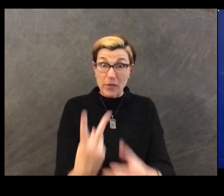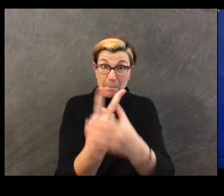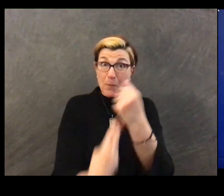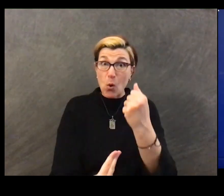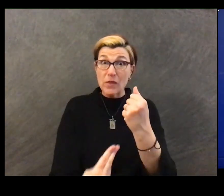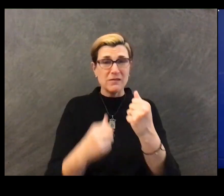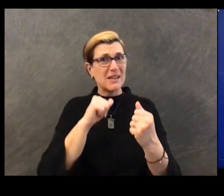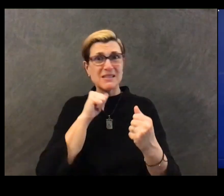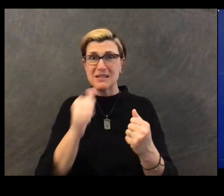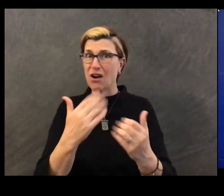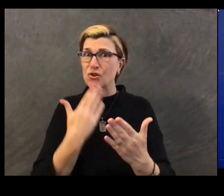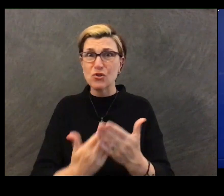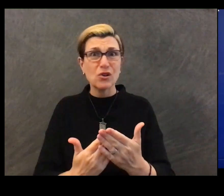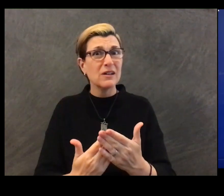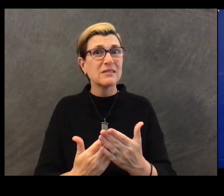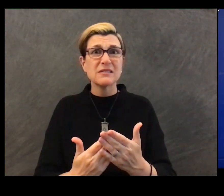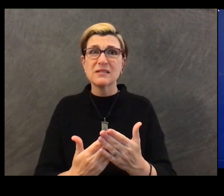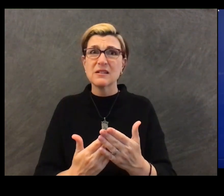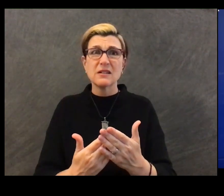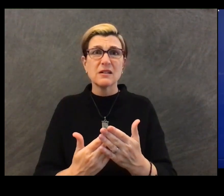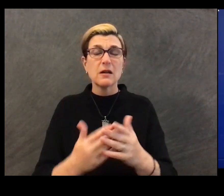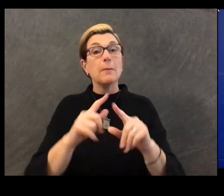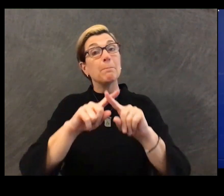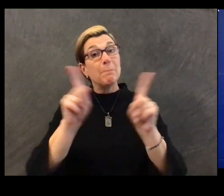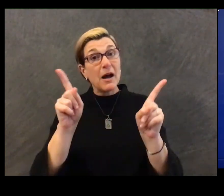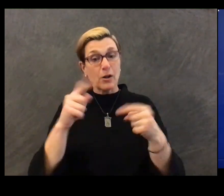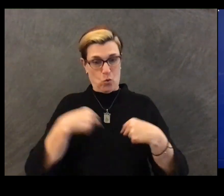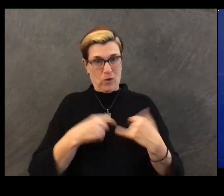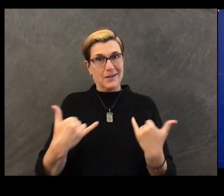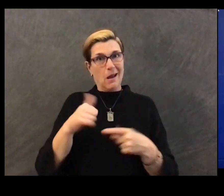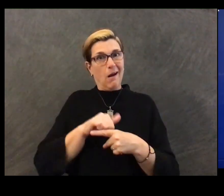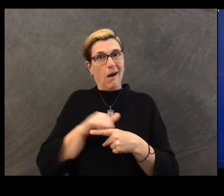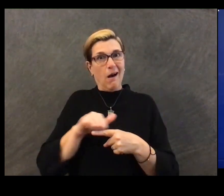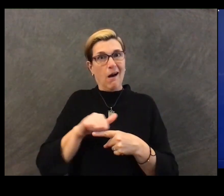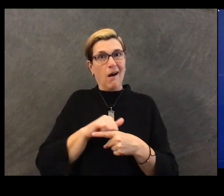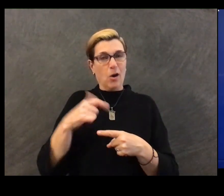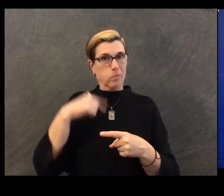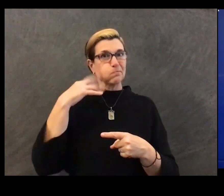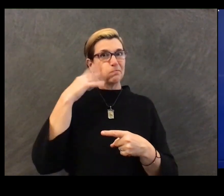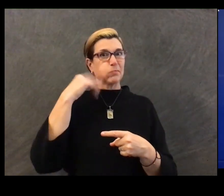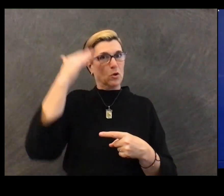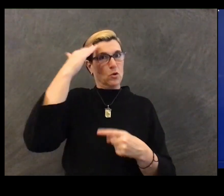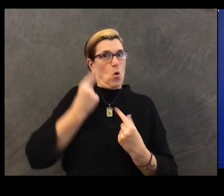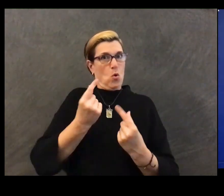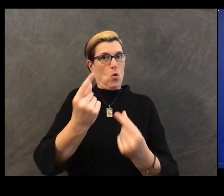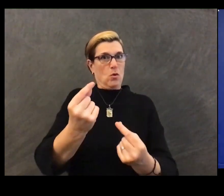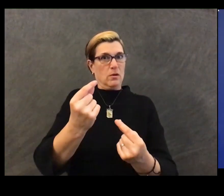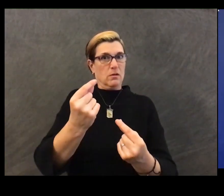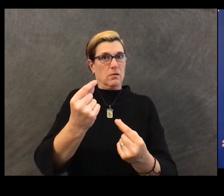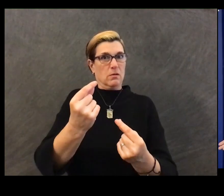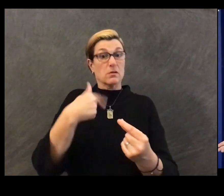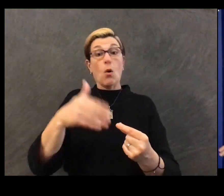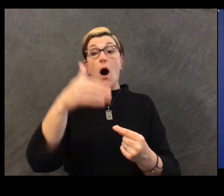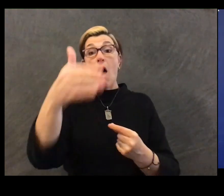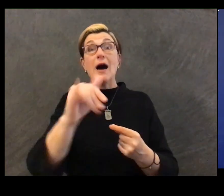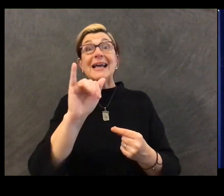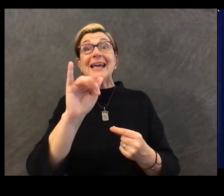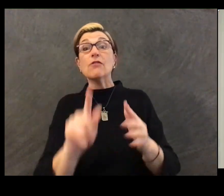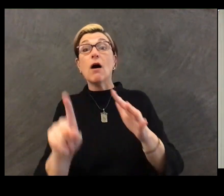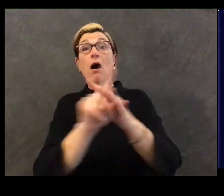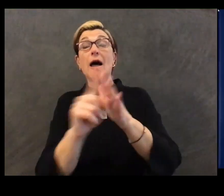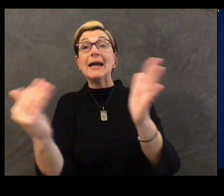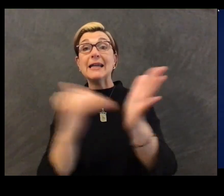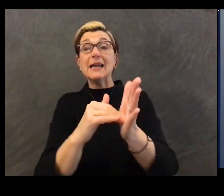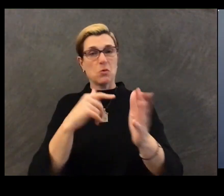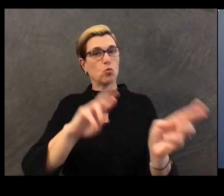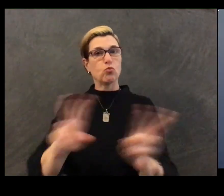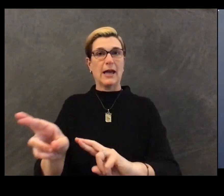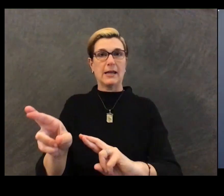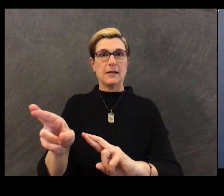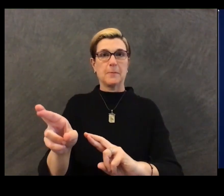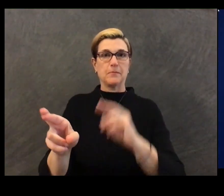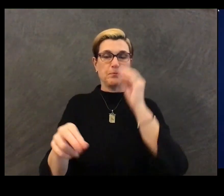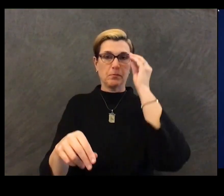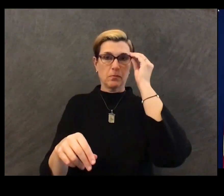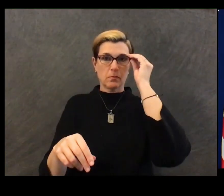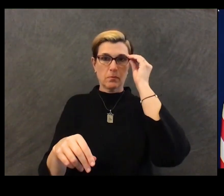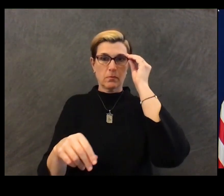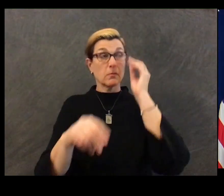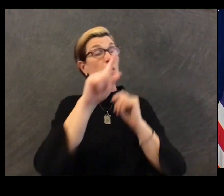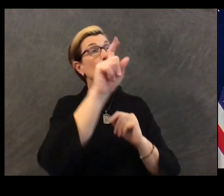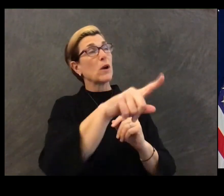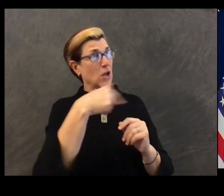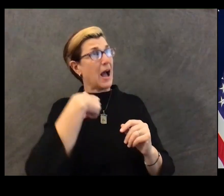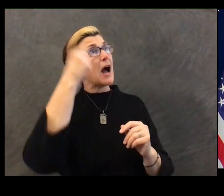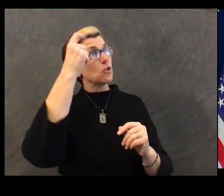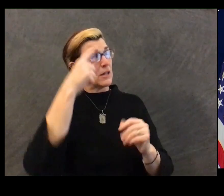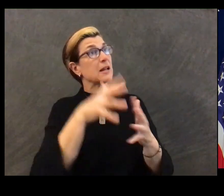we will not go through what we went through for the last how can you say